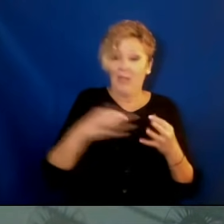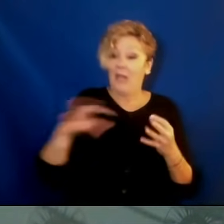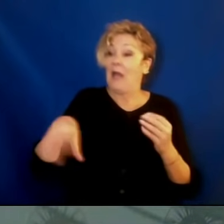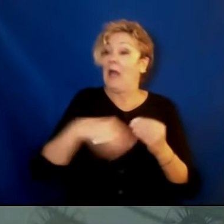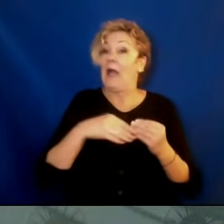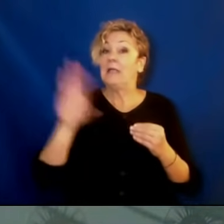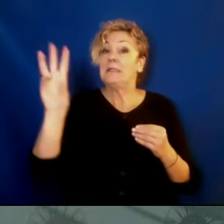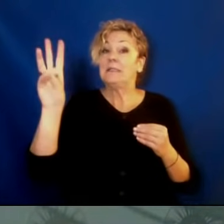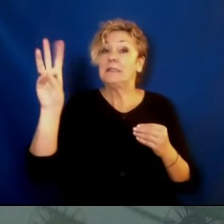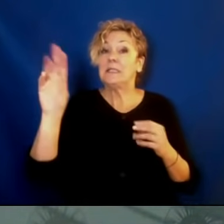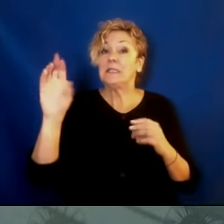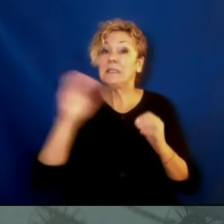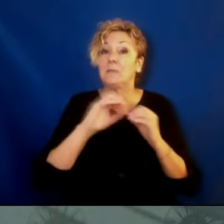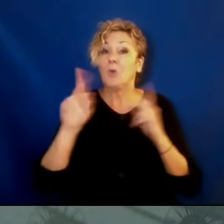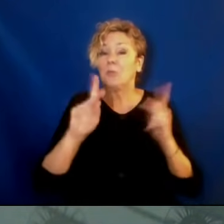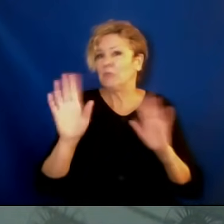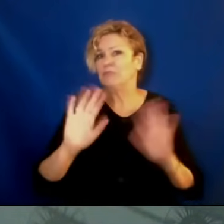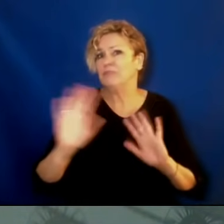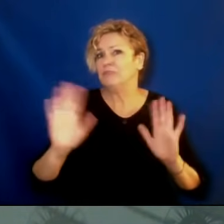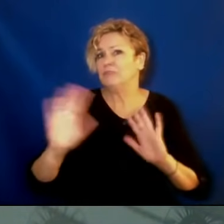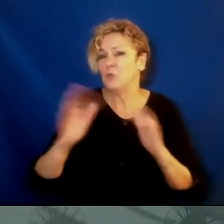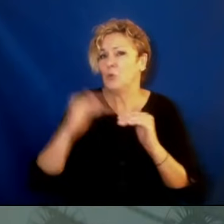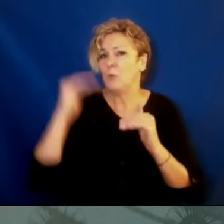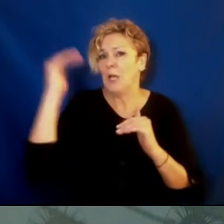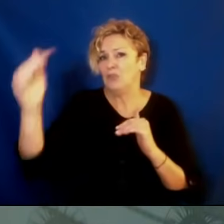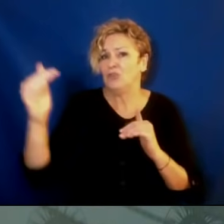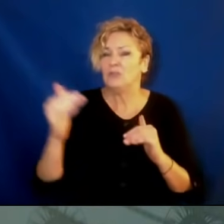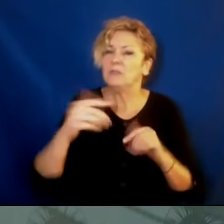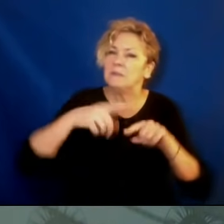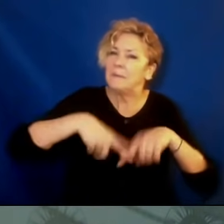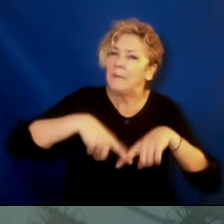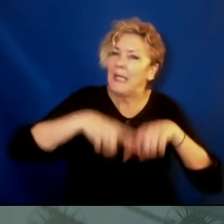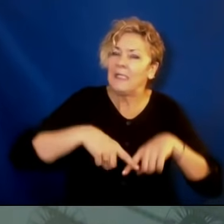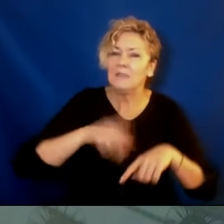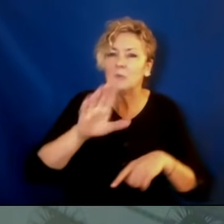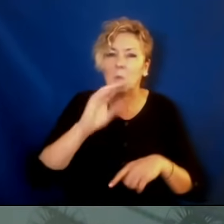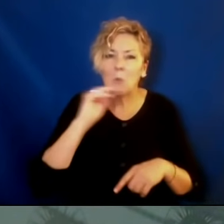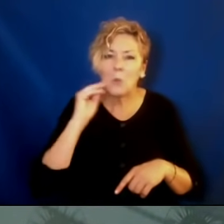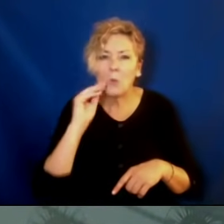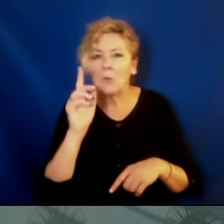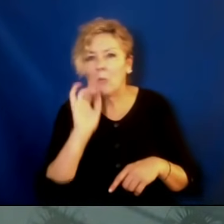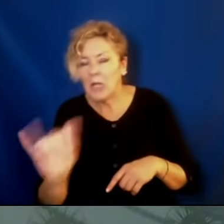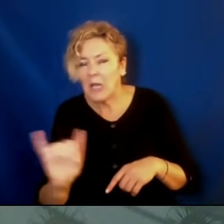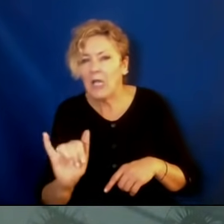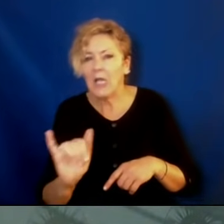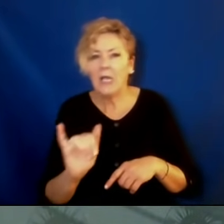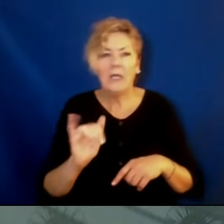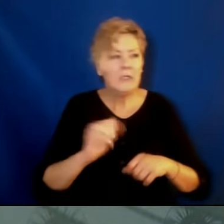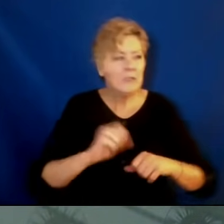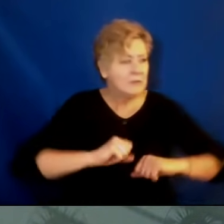than 6 people outside of those living at home and at a gathering and if you can avoid it,